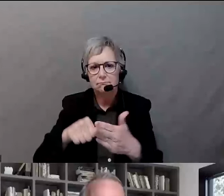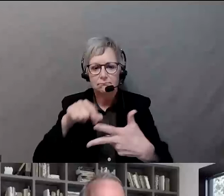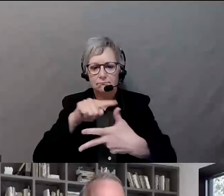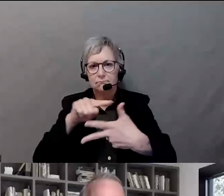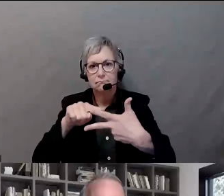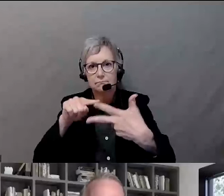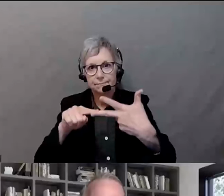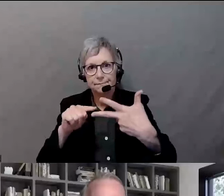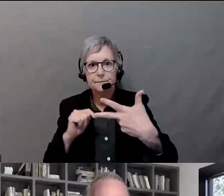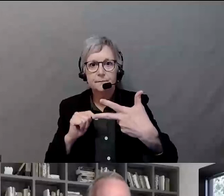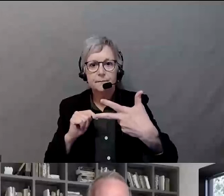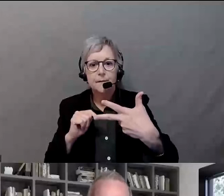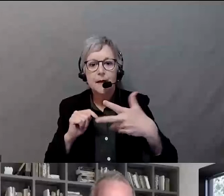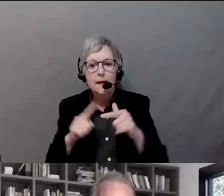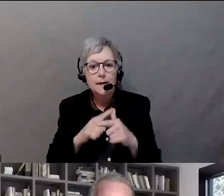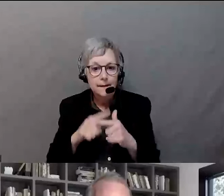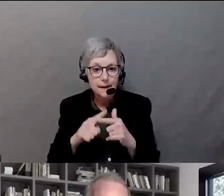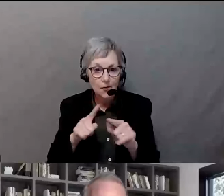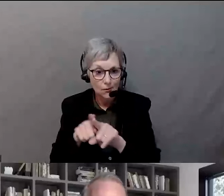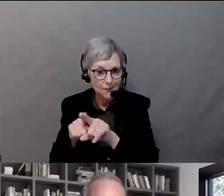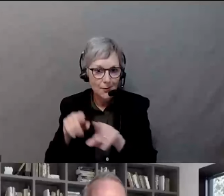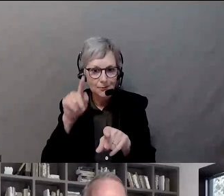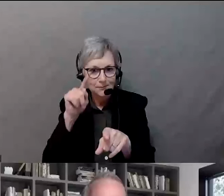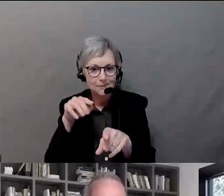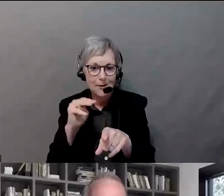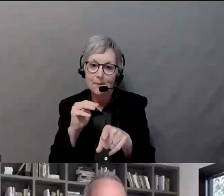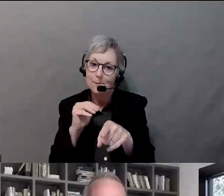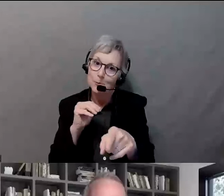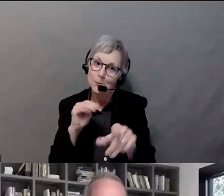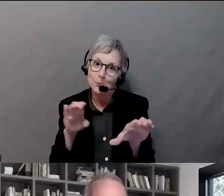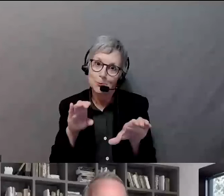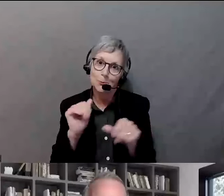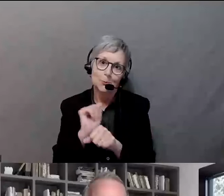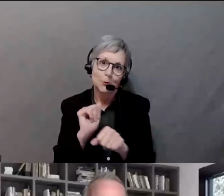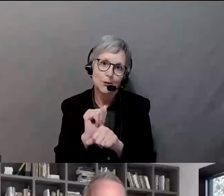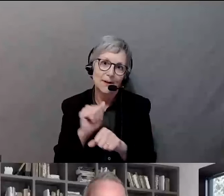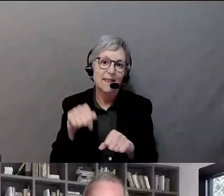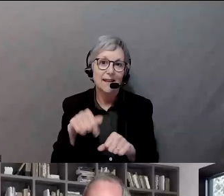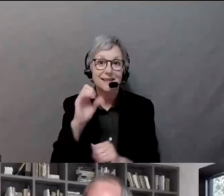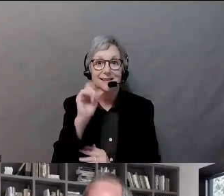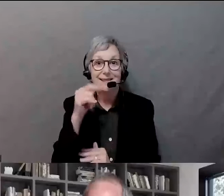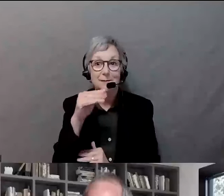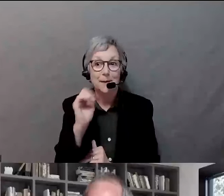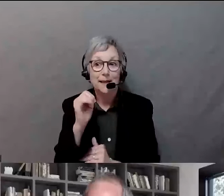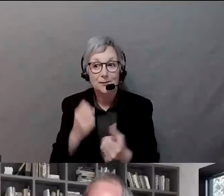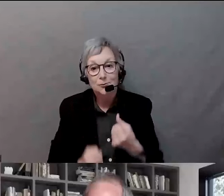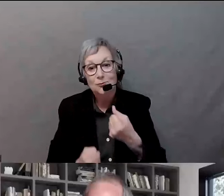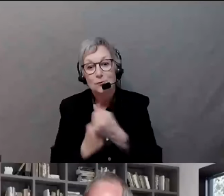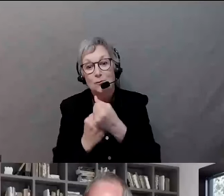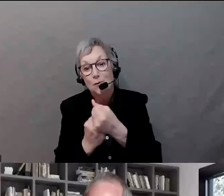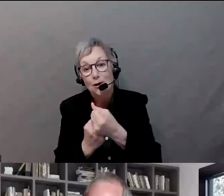TOM, YOU DO WORK IN THIS SPACE TO SUPPORT THOSE WHO ARE ENGAGING THIS. GREAT STUFF.